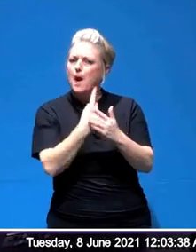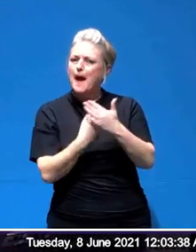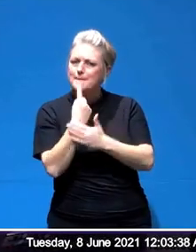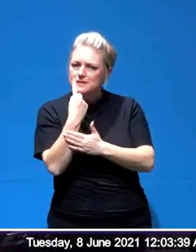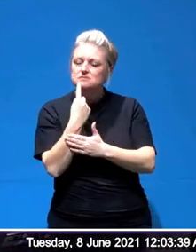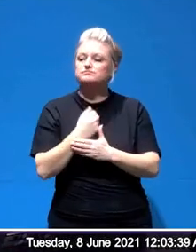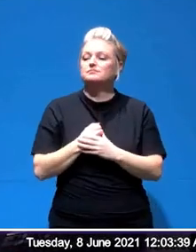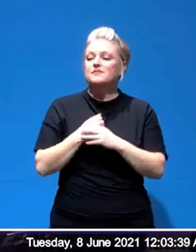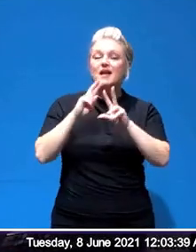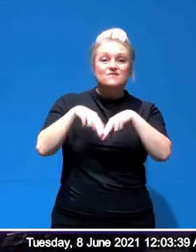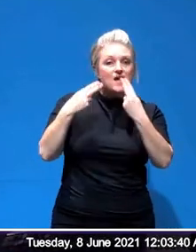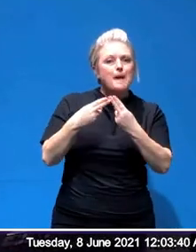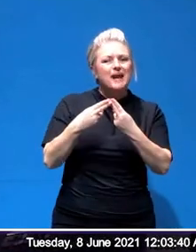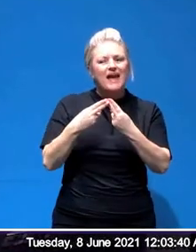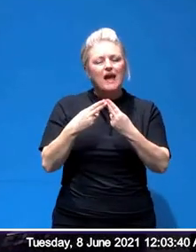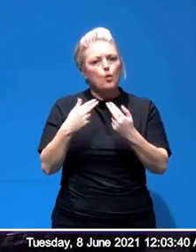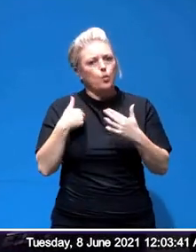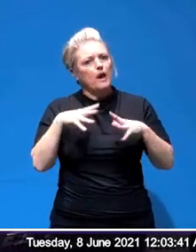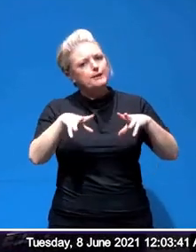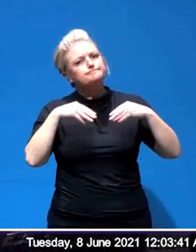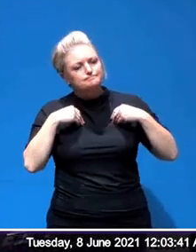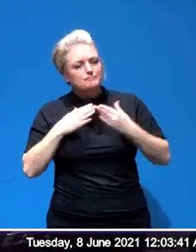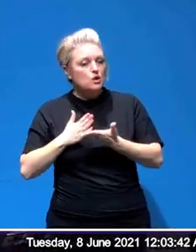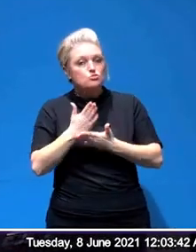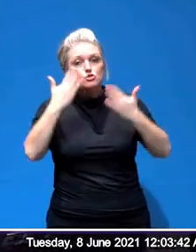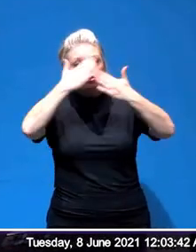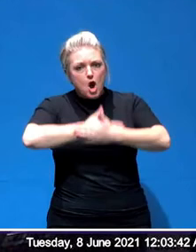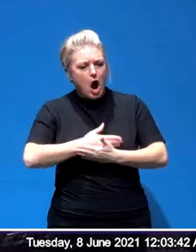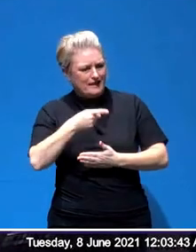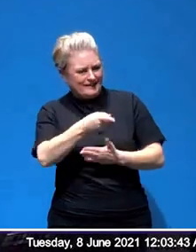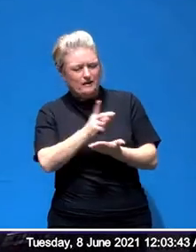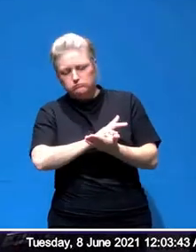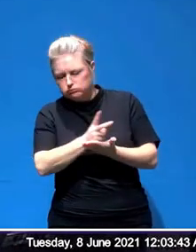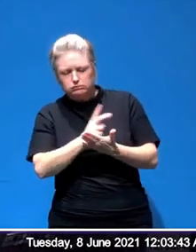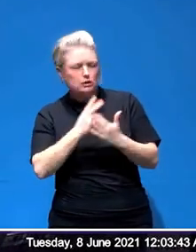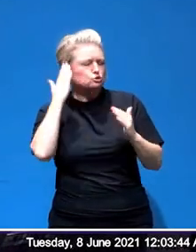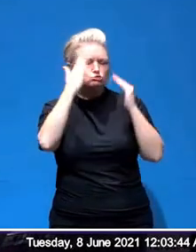through the night terrors. We also assure him regularly that he will be staying with us.